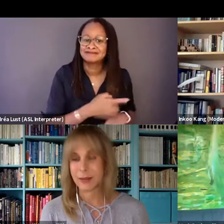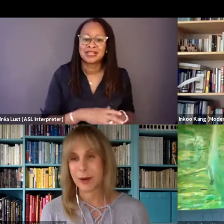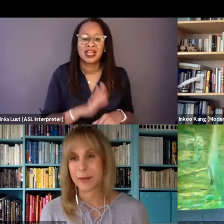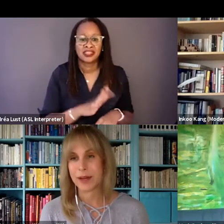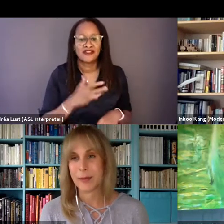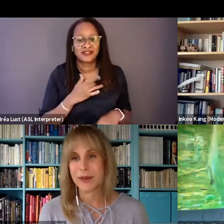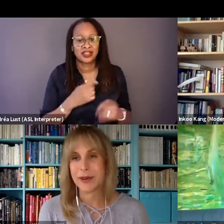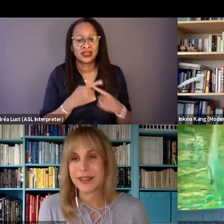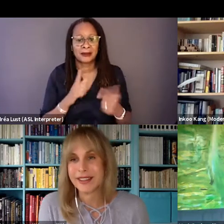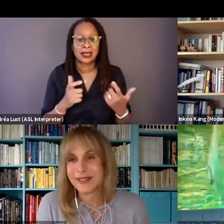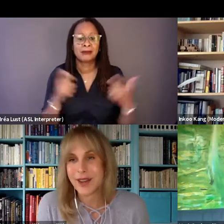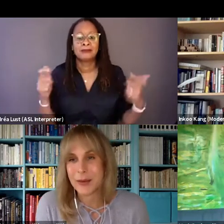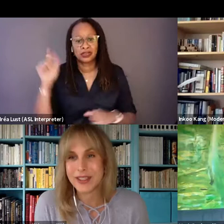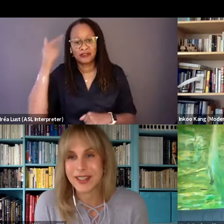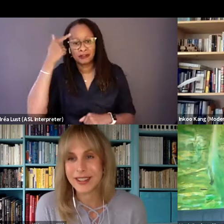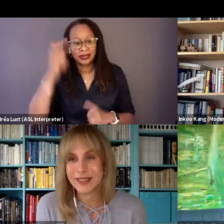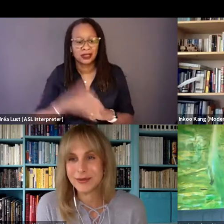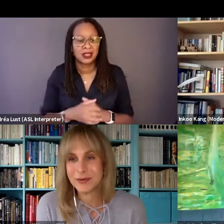about big government not withstanding.